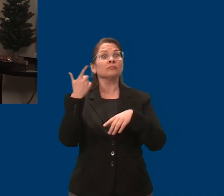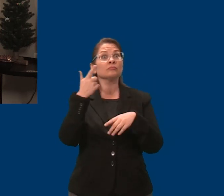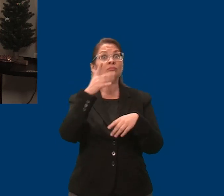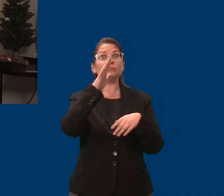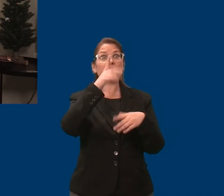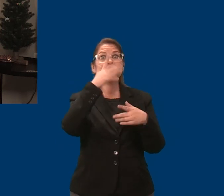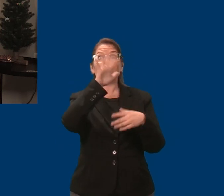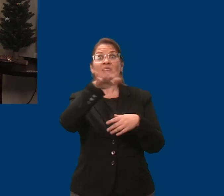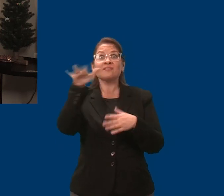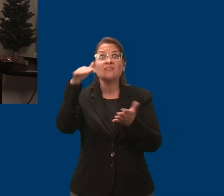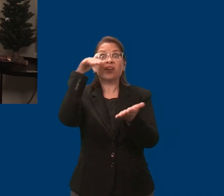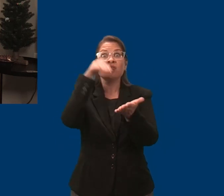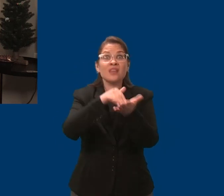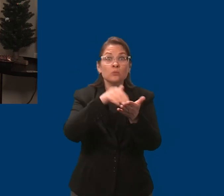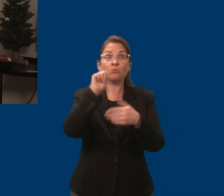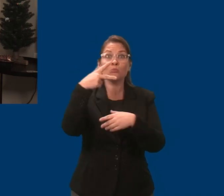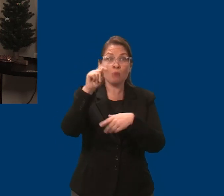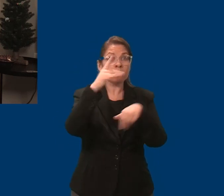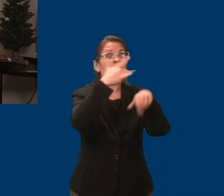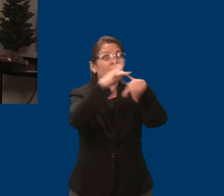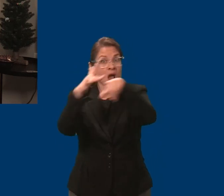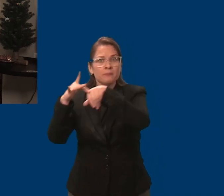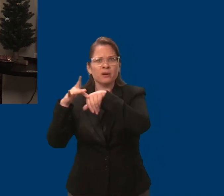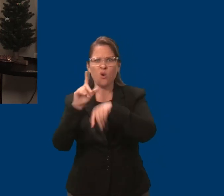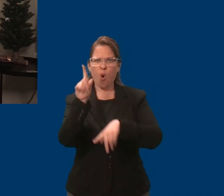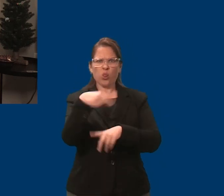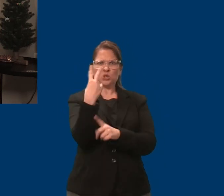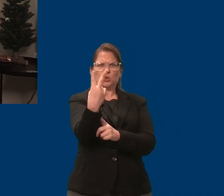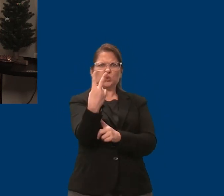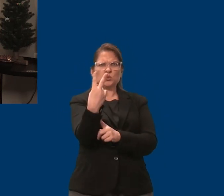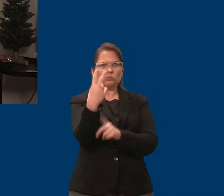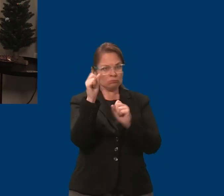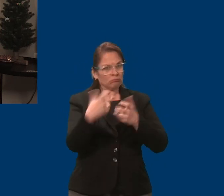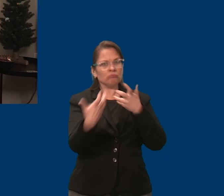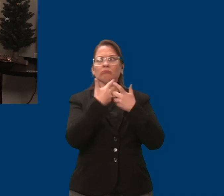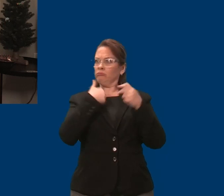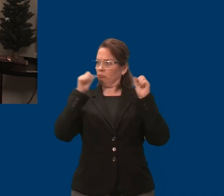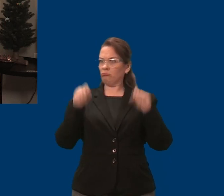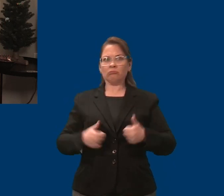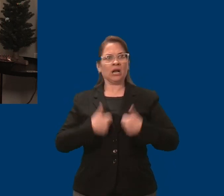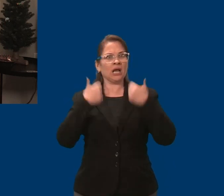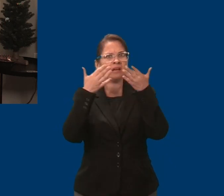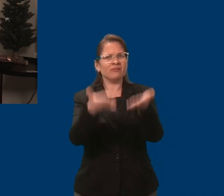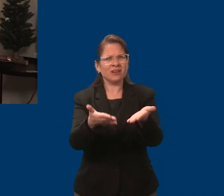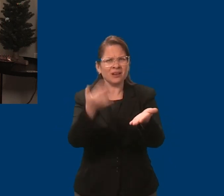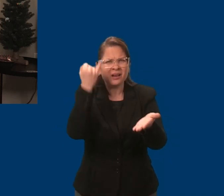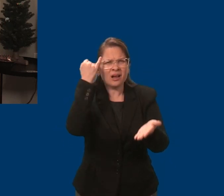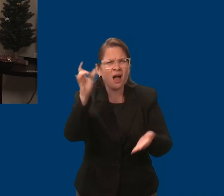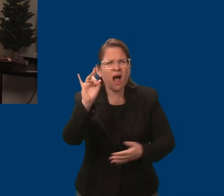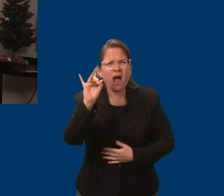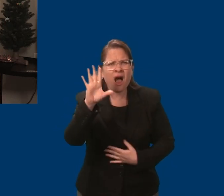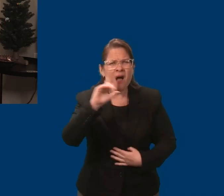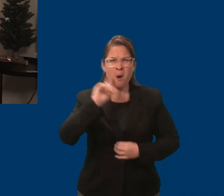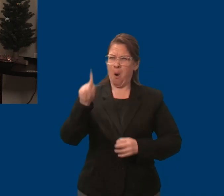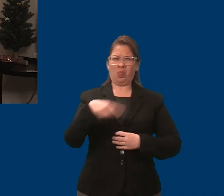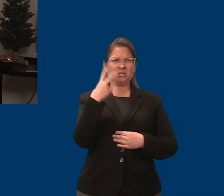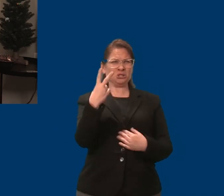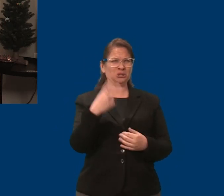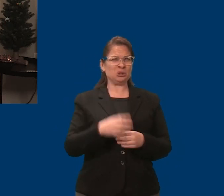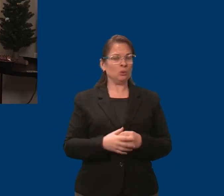and might work for someone using a wheelchair. Neither look as if they would work for me. My best chance of finding